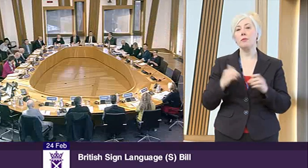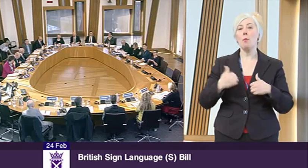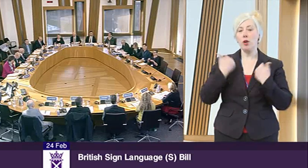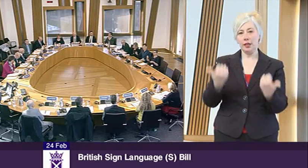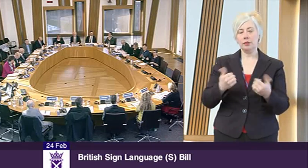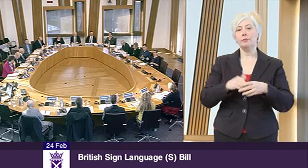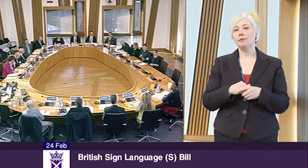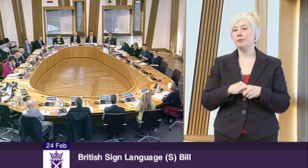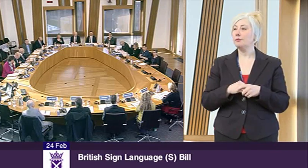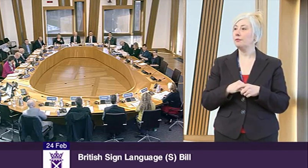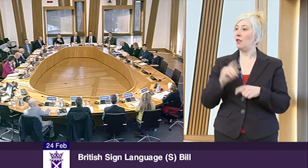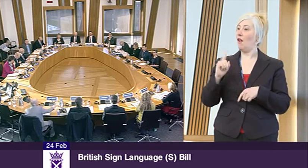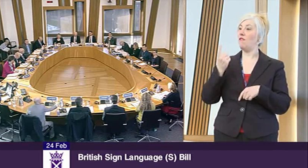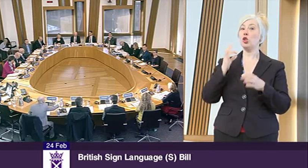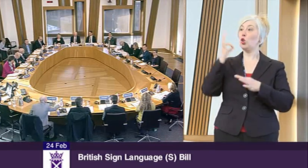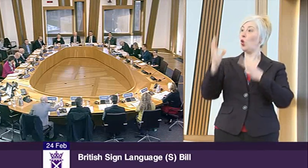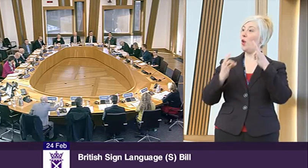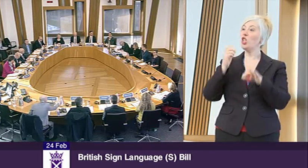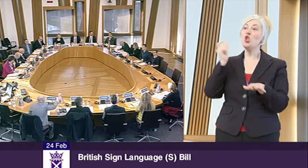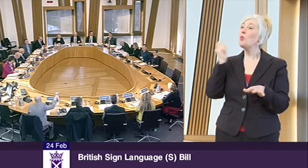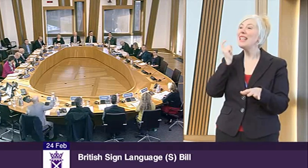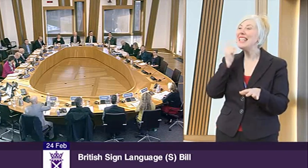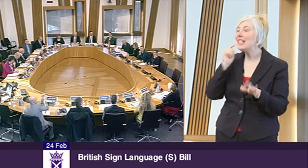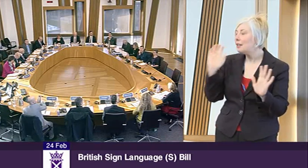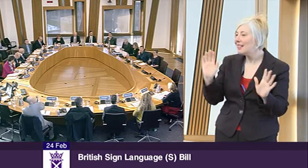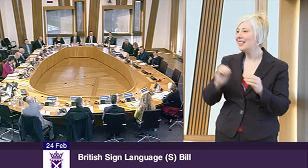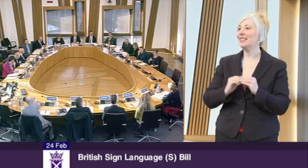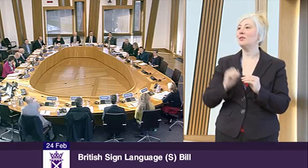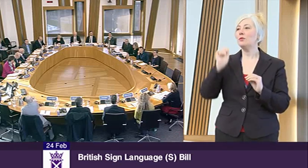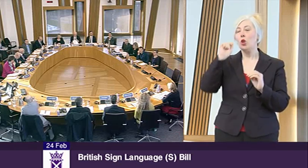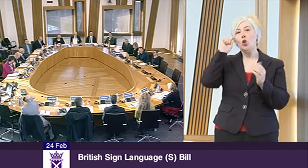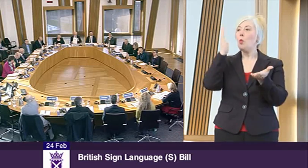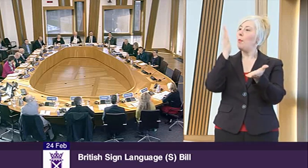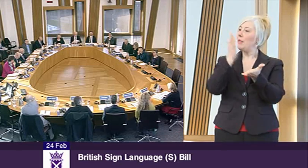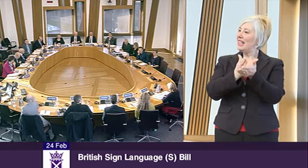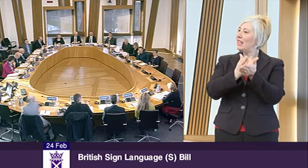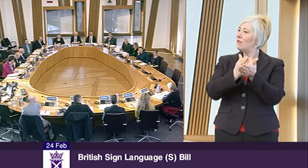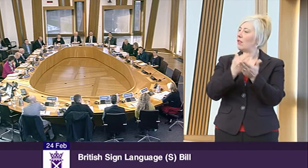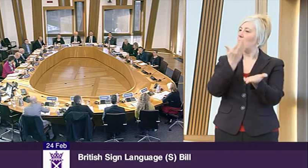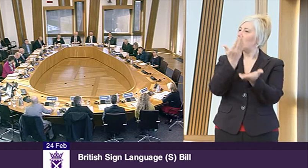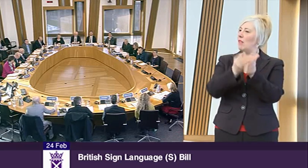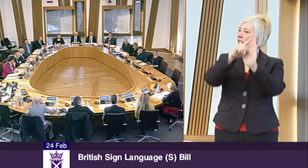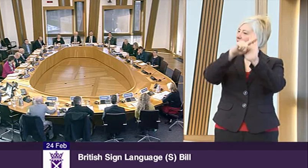Siobhan McMahon: The first question should be nice and easy. Is legislation necessary